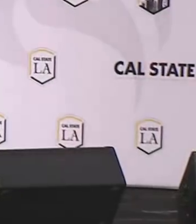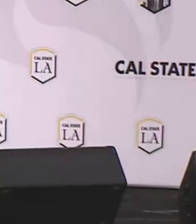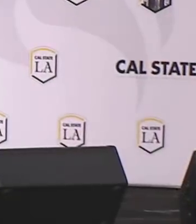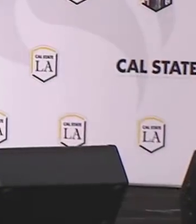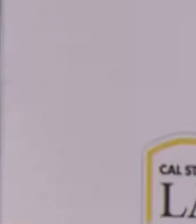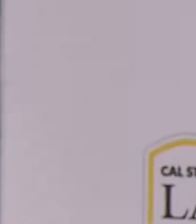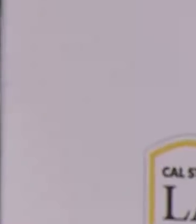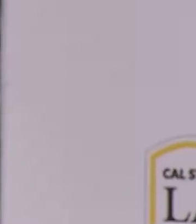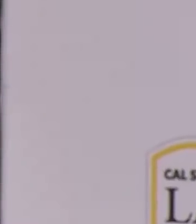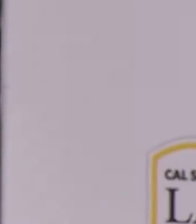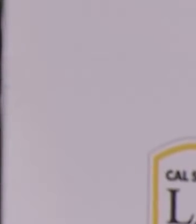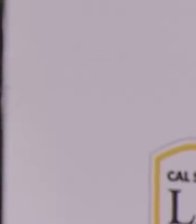CHAIRMAN >> CONGRATULATIONS, CLASS OF